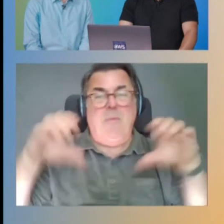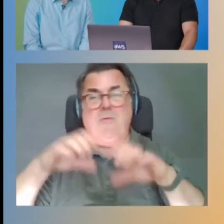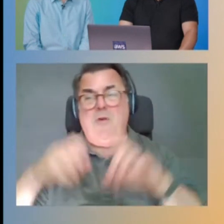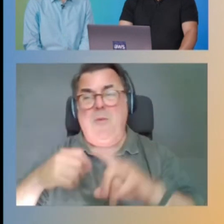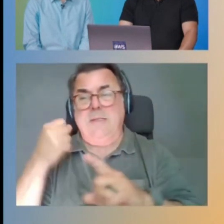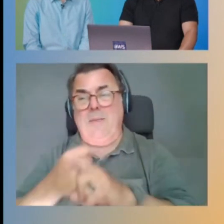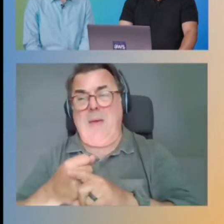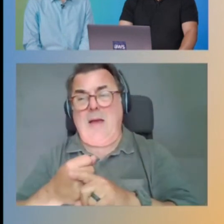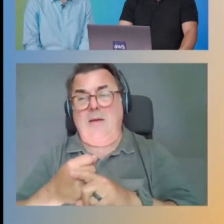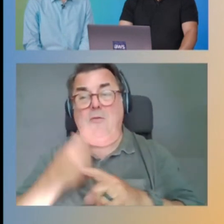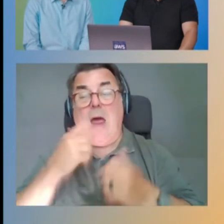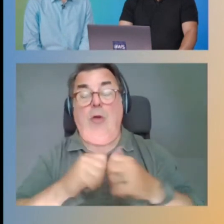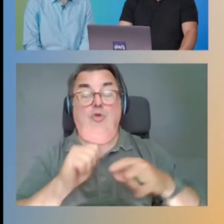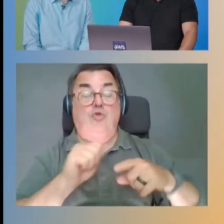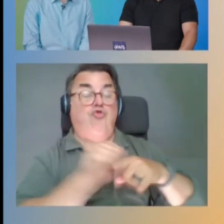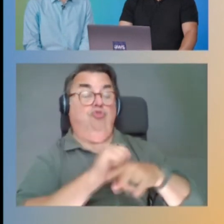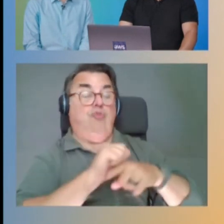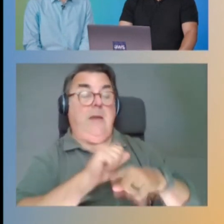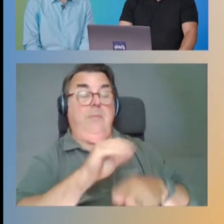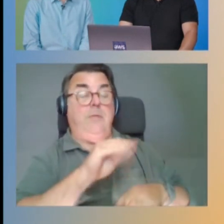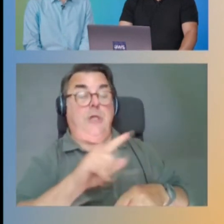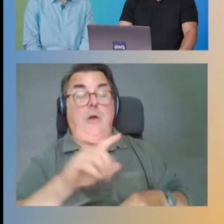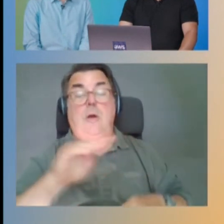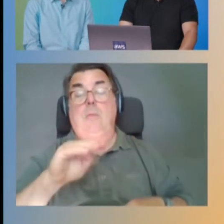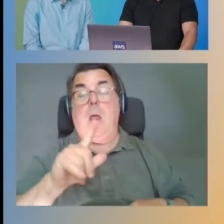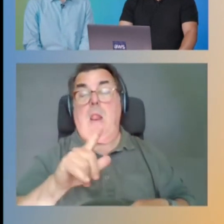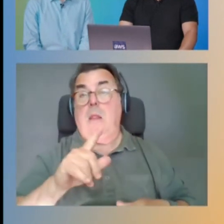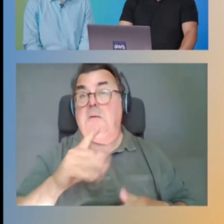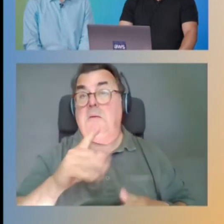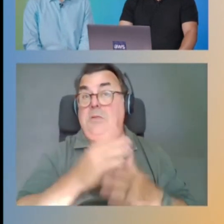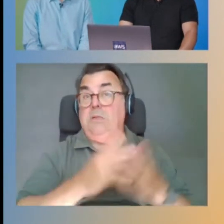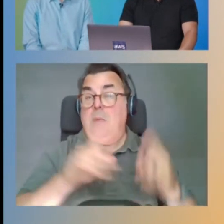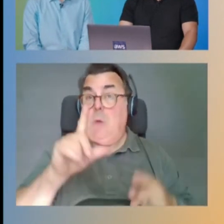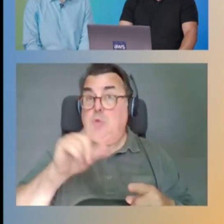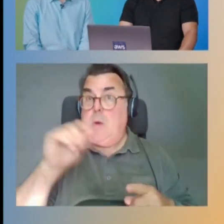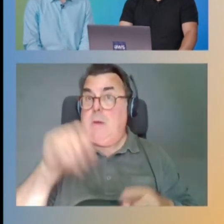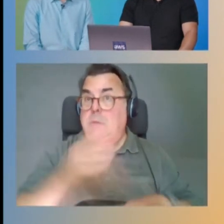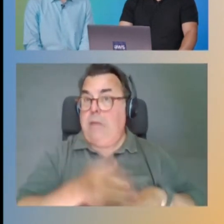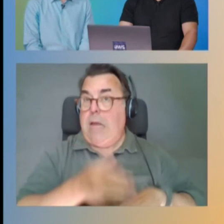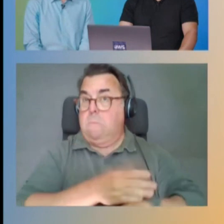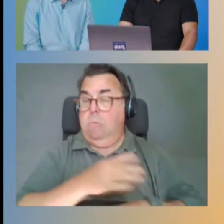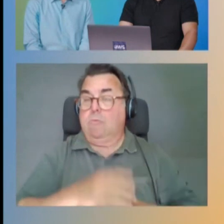[Ron] Yeah, absolutely, we saw up to 20% for some models. Wow. - Incredible. That's really nice.